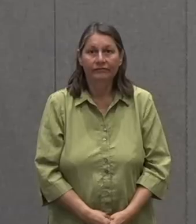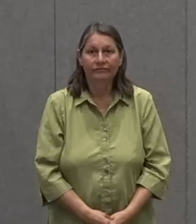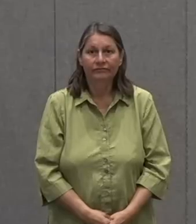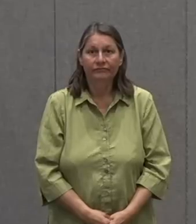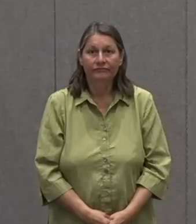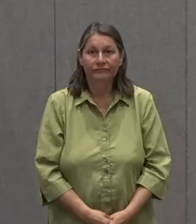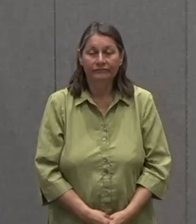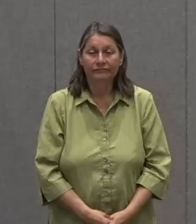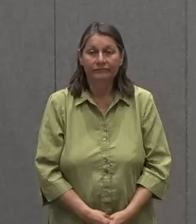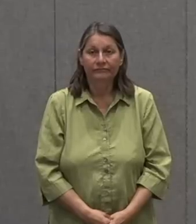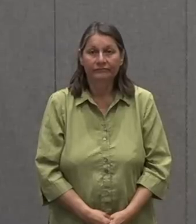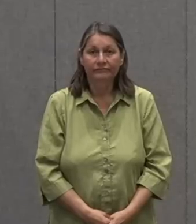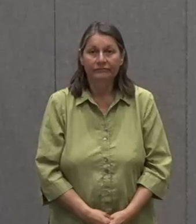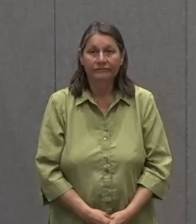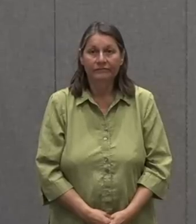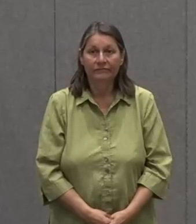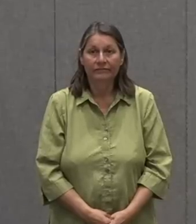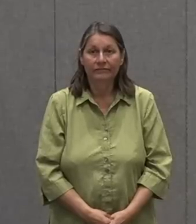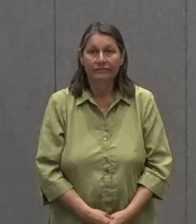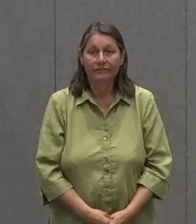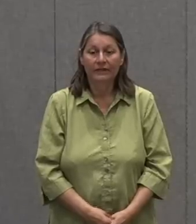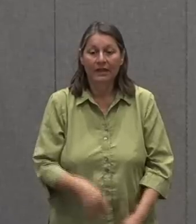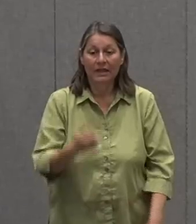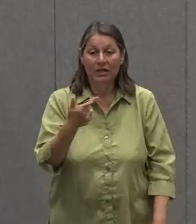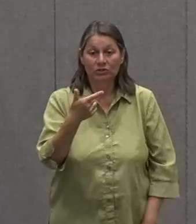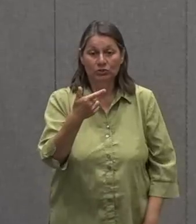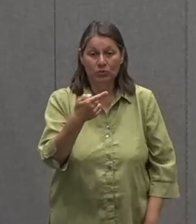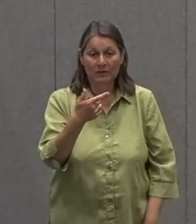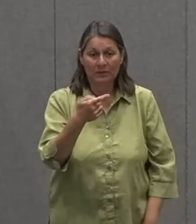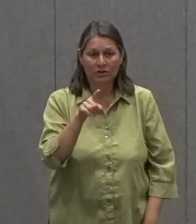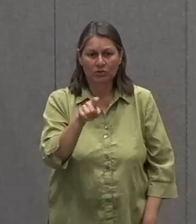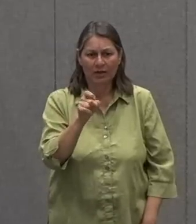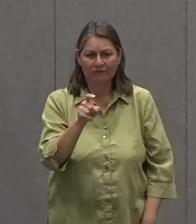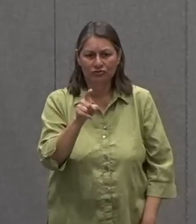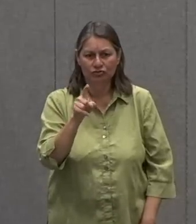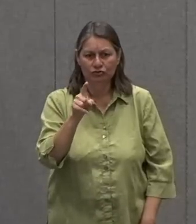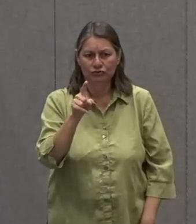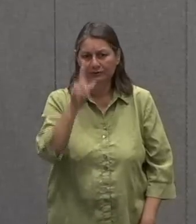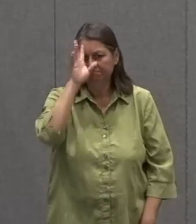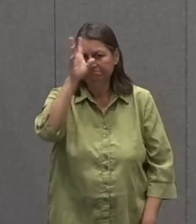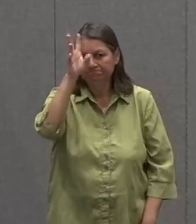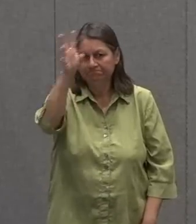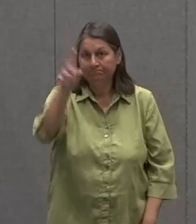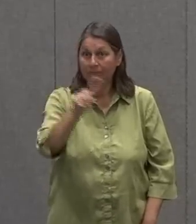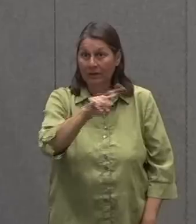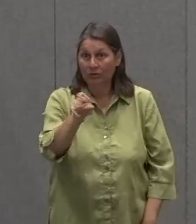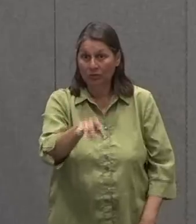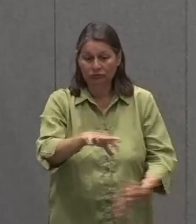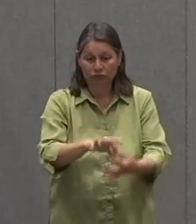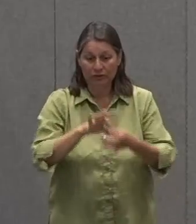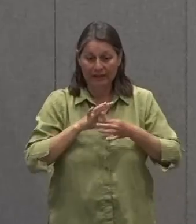and we are going to have to come up with a riddle of it. So in that riddle, we should probably do very similar